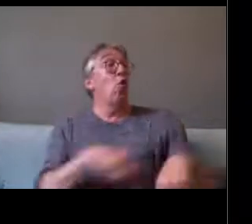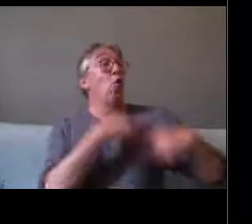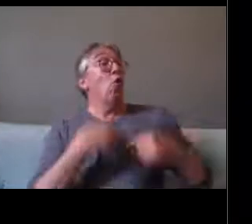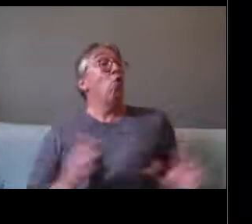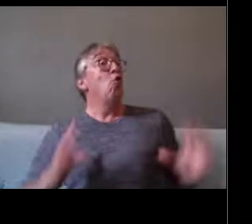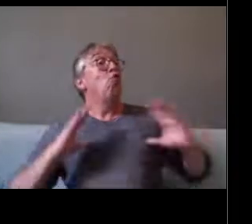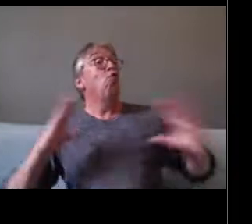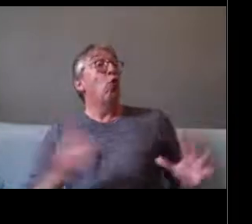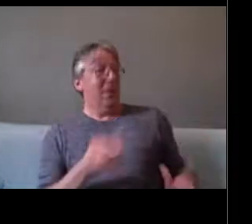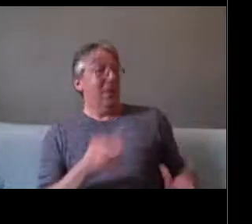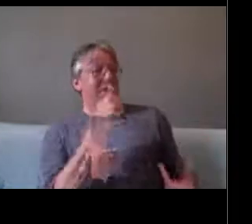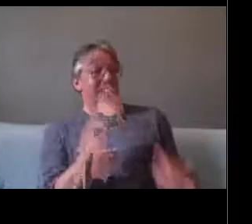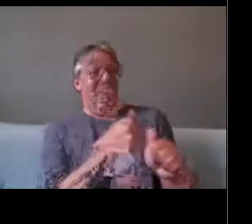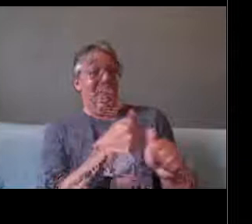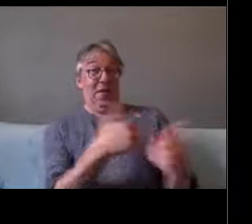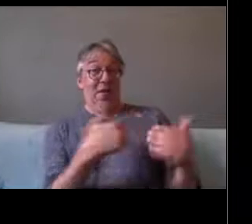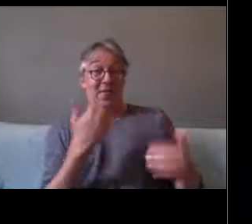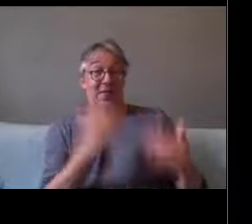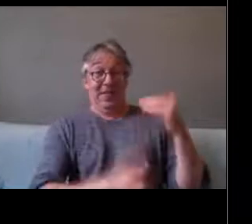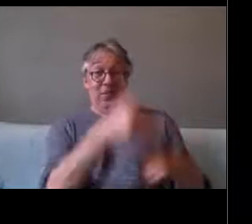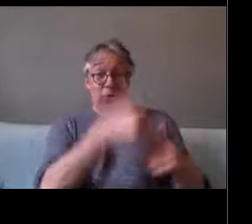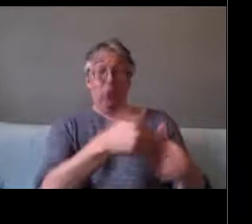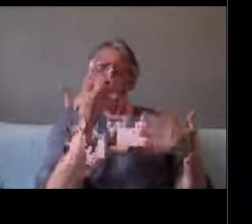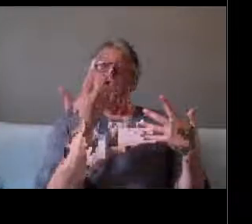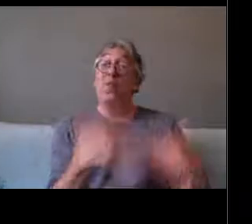who already completed their volunteer service.